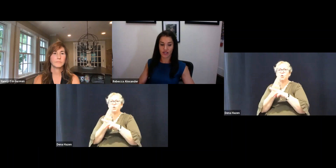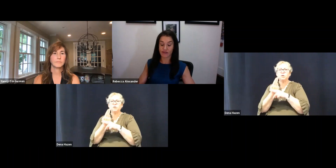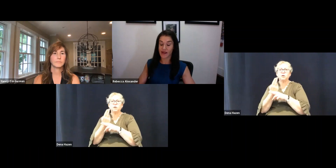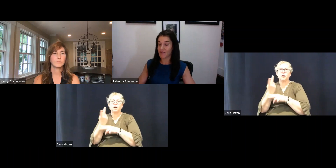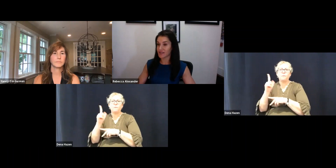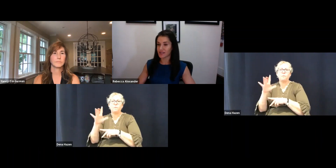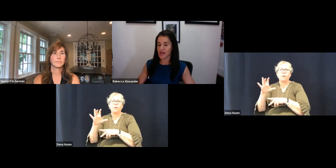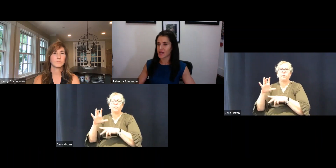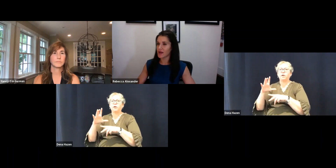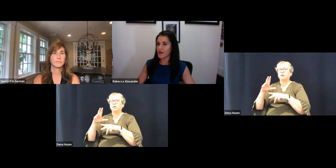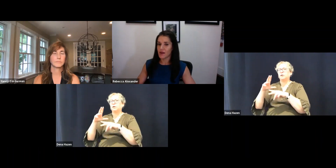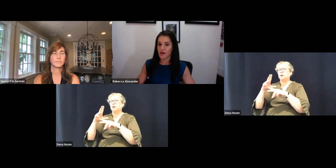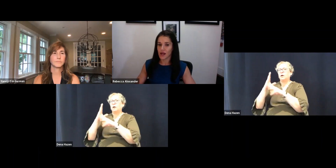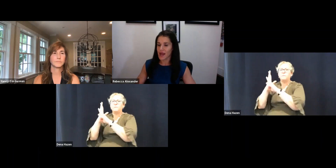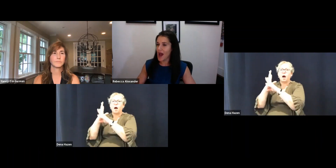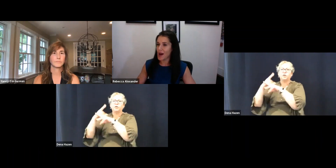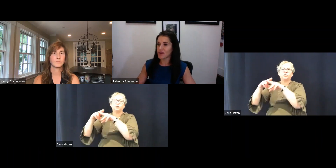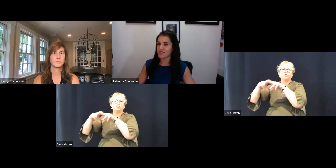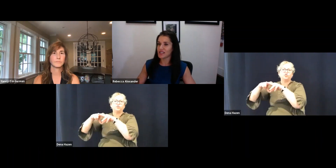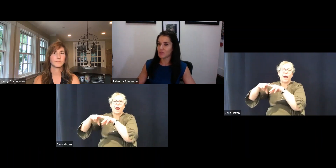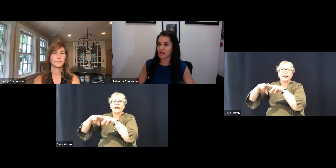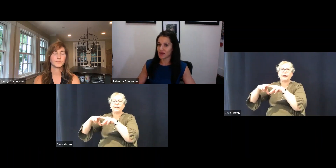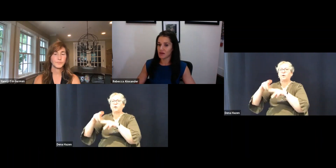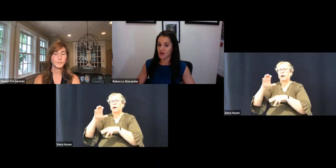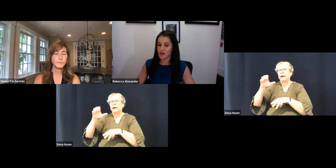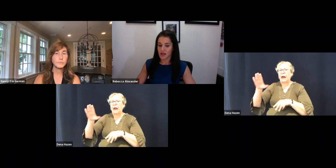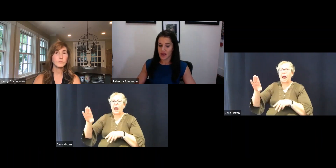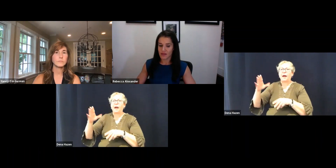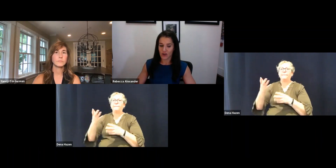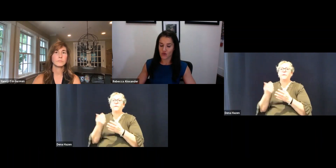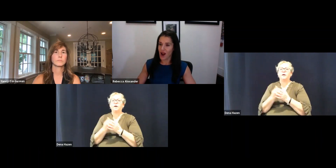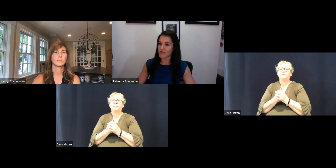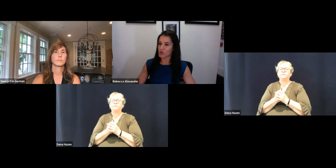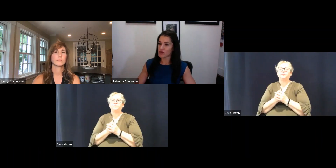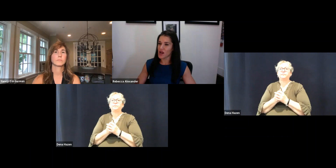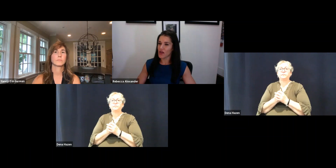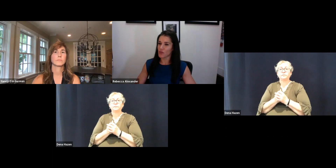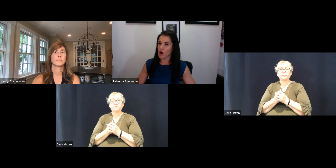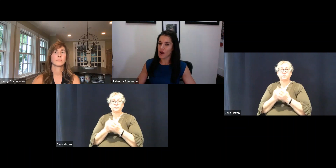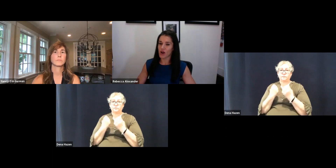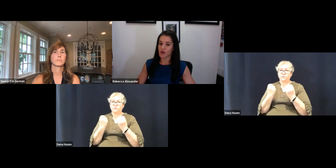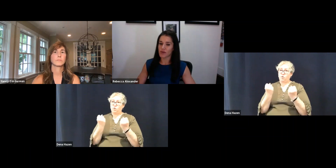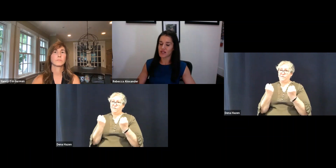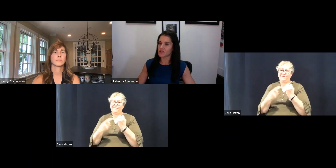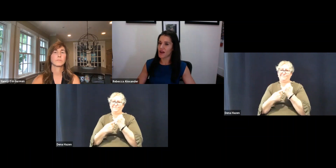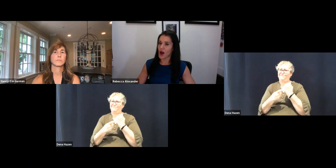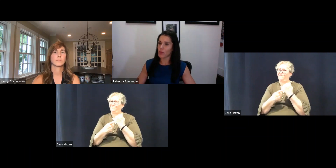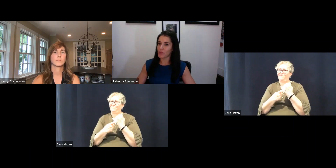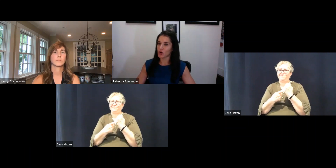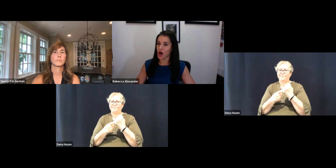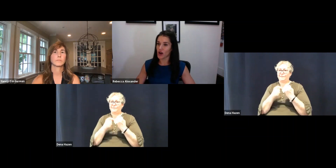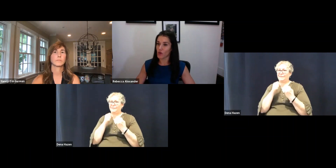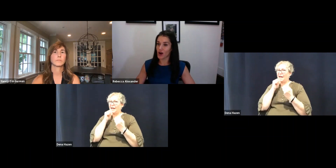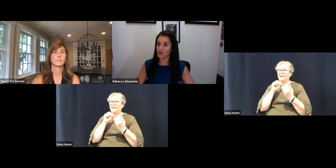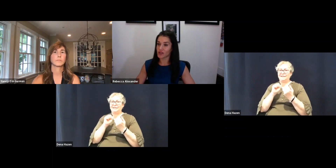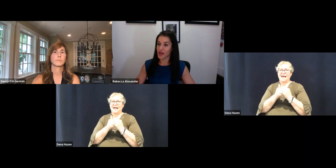or even having to take a cab if need be. And that driving was not the primary means of how people got around.